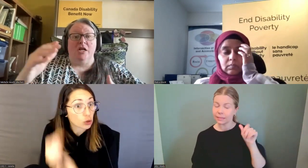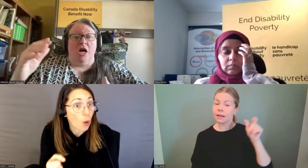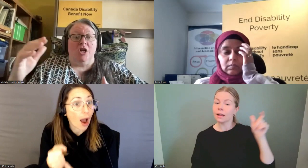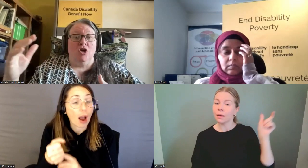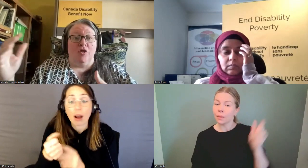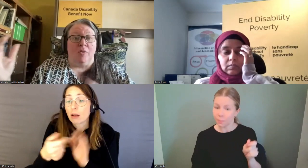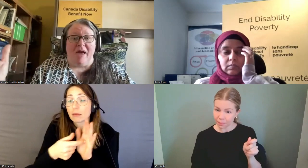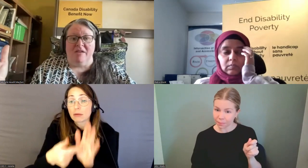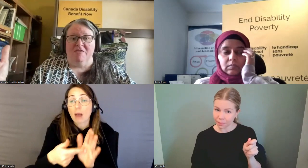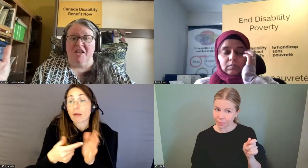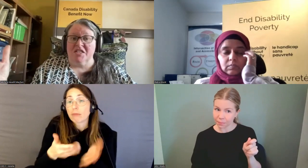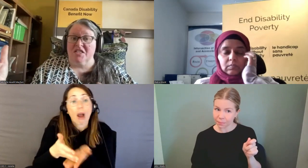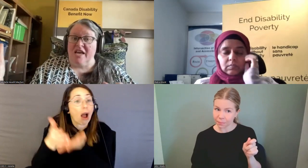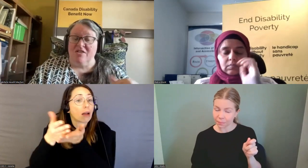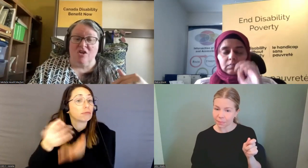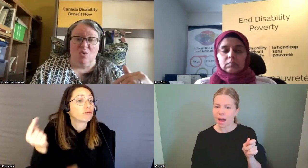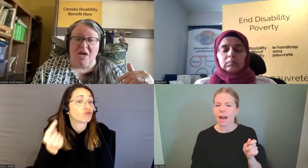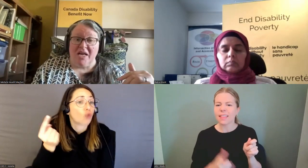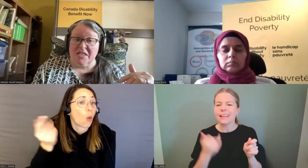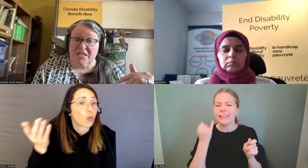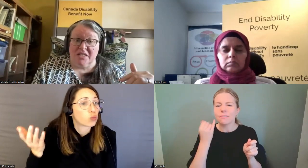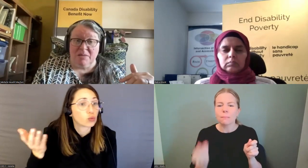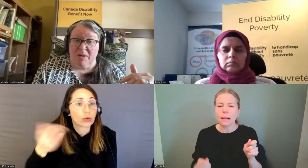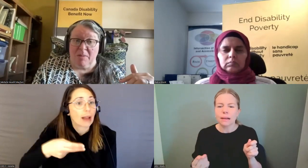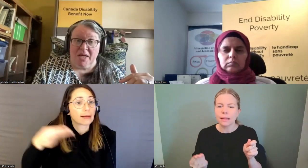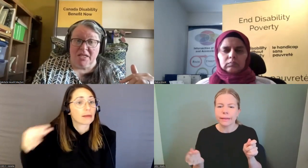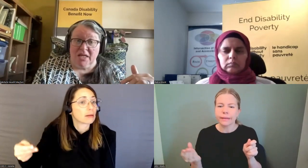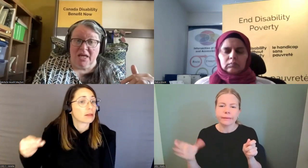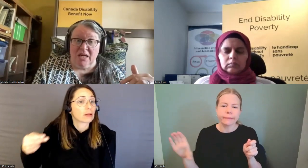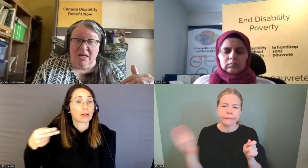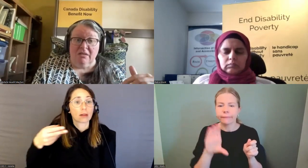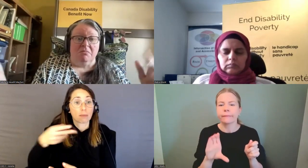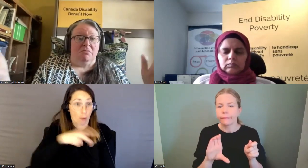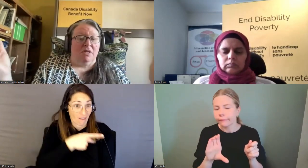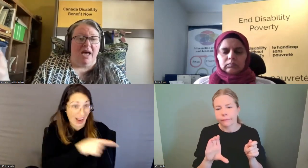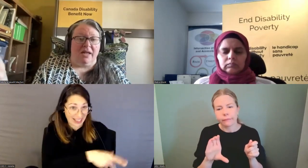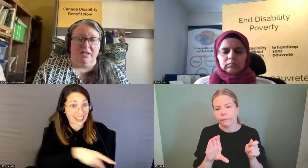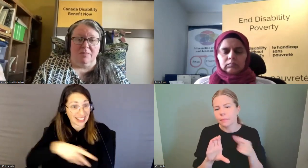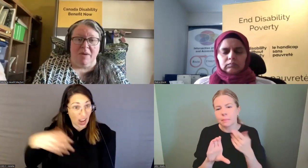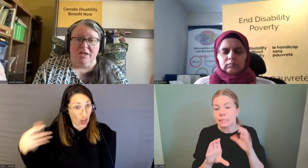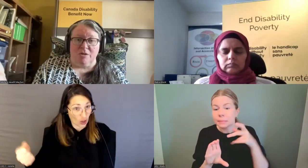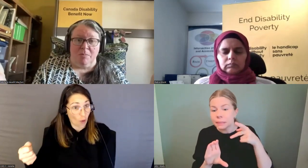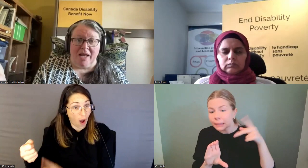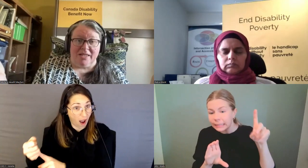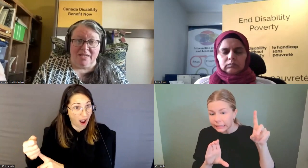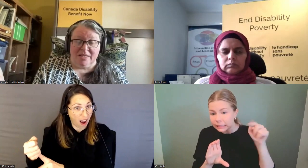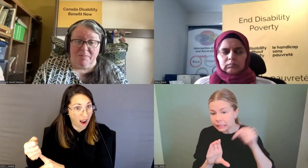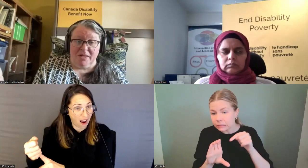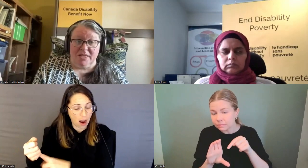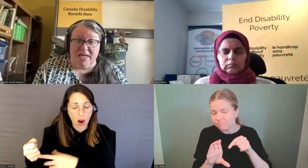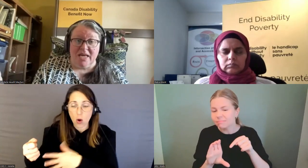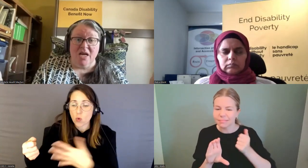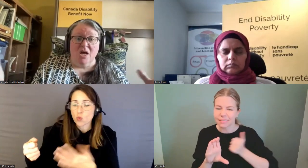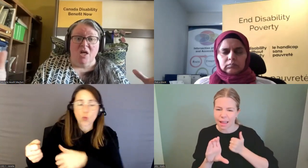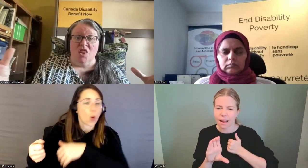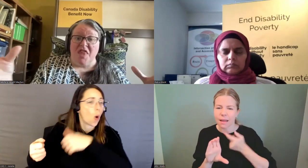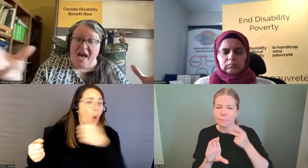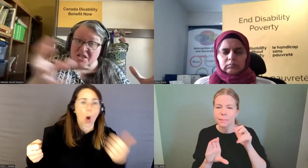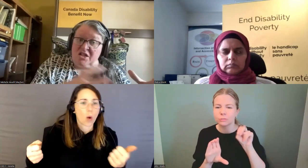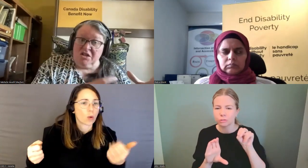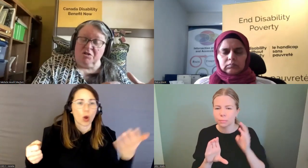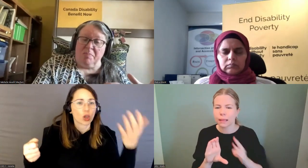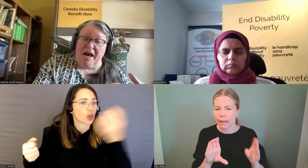ANOTHER BENEFIT, SAY YOU GET CCPD, CANADA PENSION PLAN DISABILITY, THAT IS CLAWED BACK.